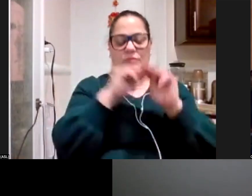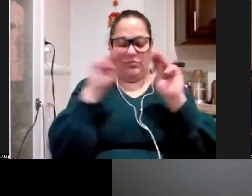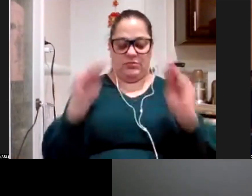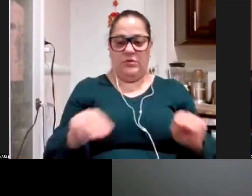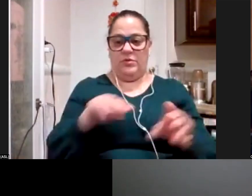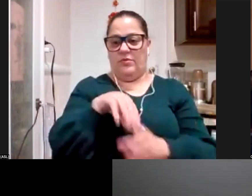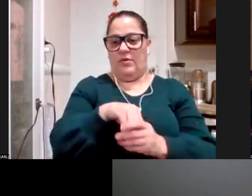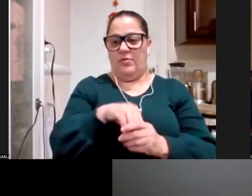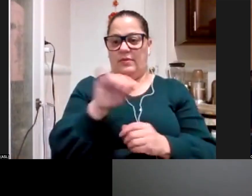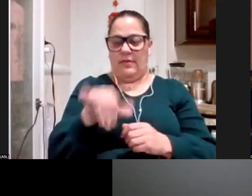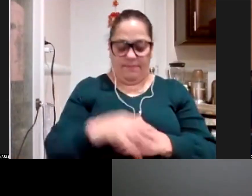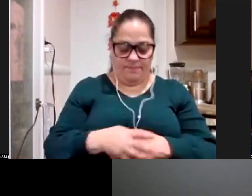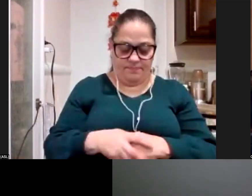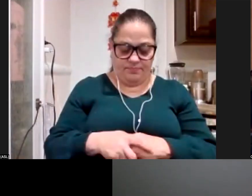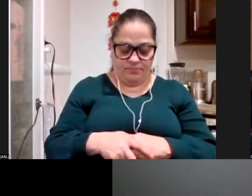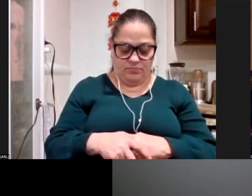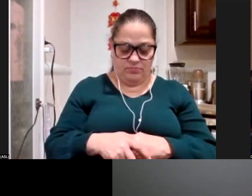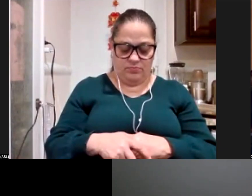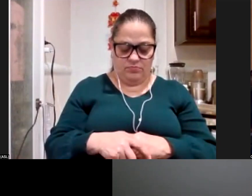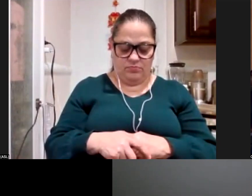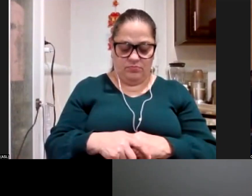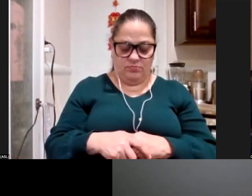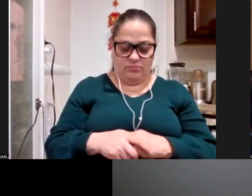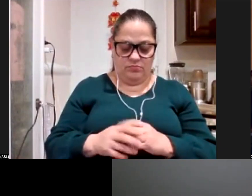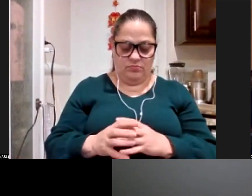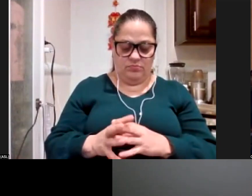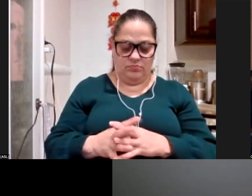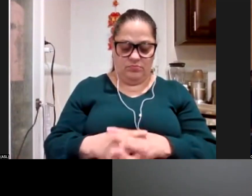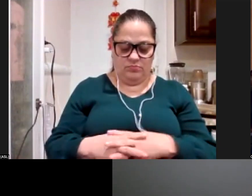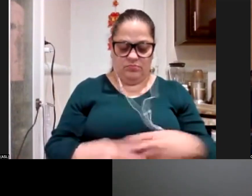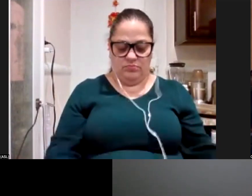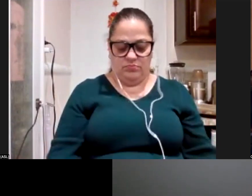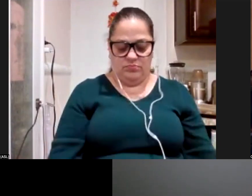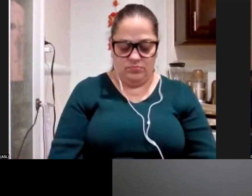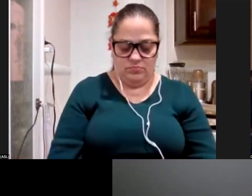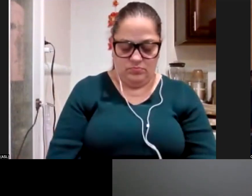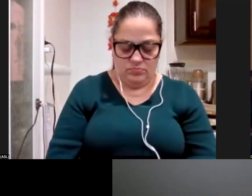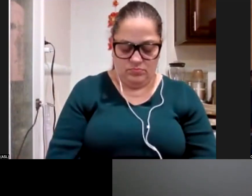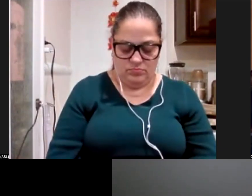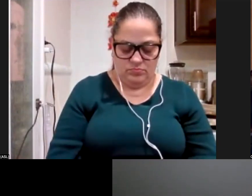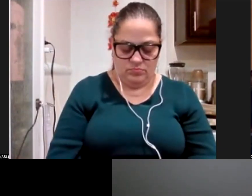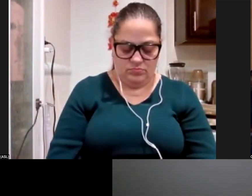you talk a little bit more about that? [NATALIE] Yeah. So, basically with the Long